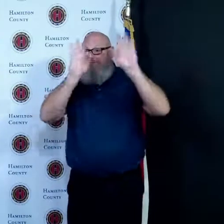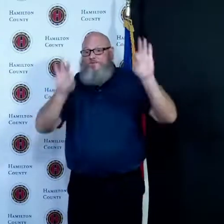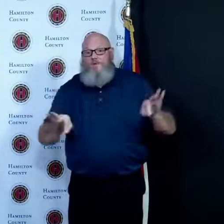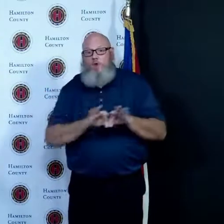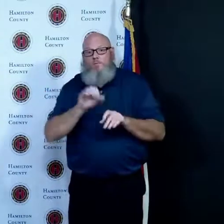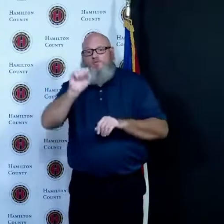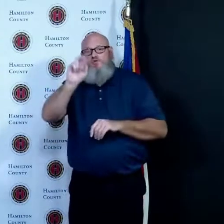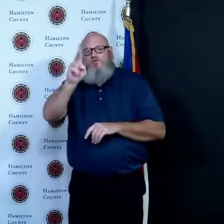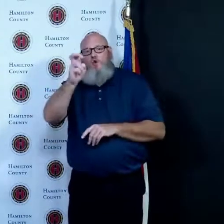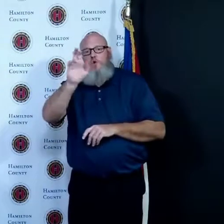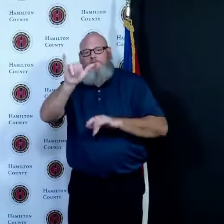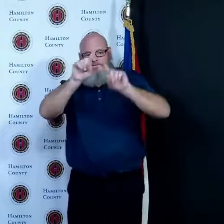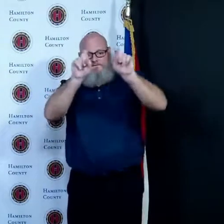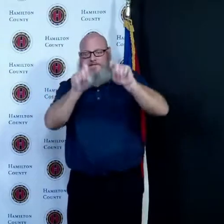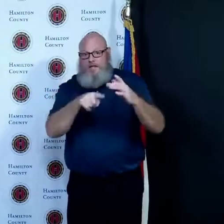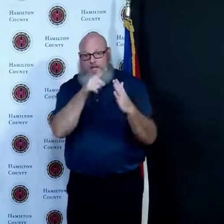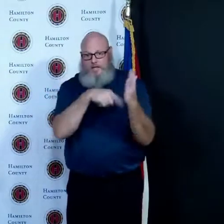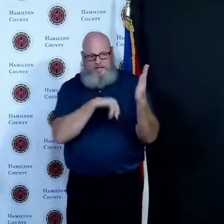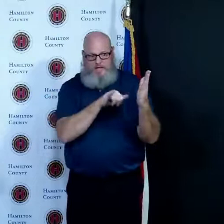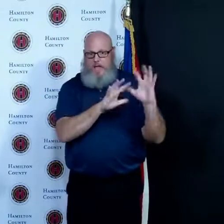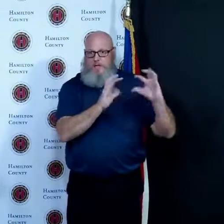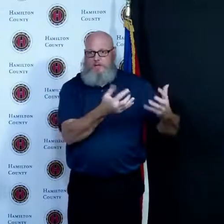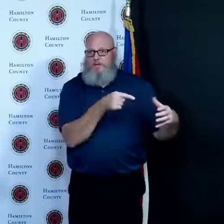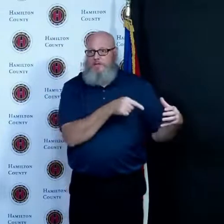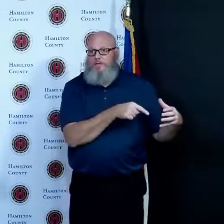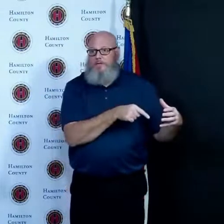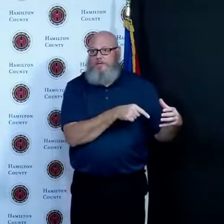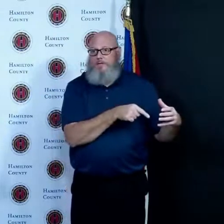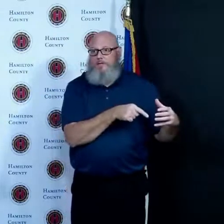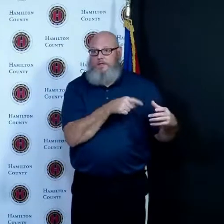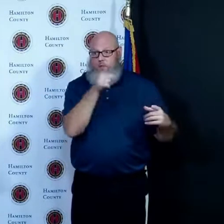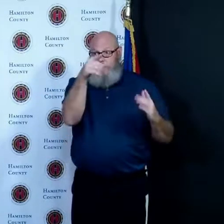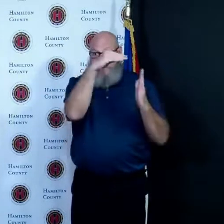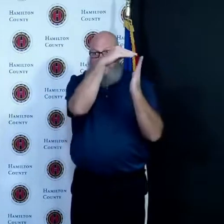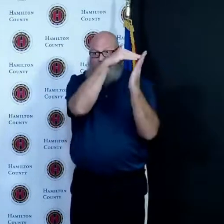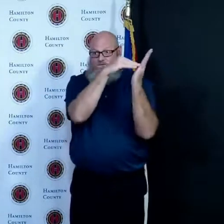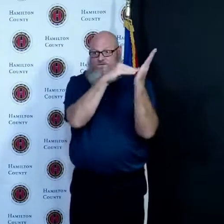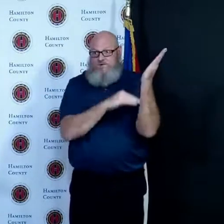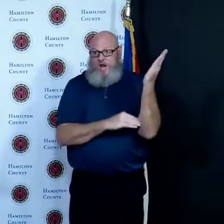ahead of my friend on that list thanks for the question and it's a great question we are actually